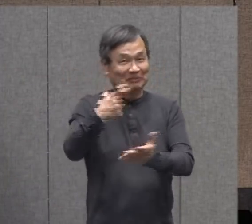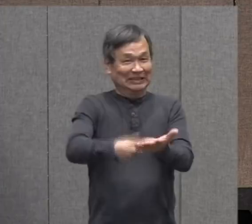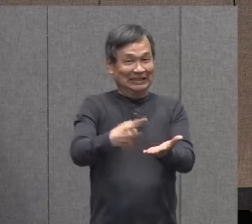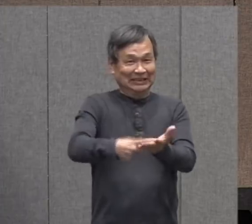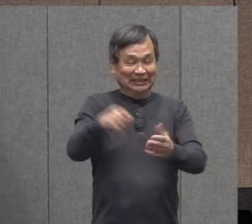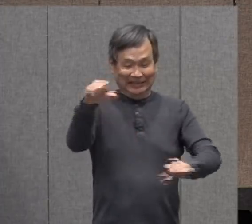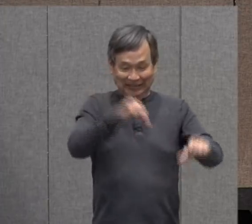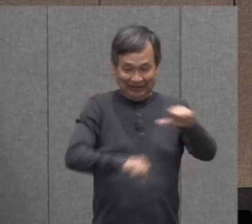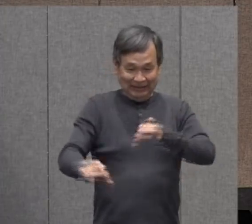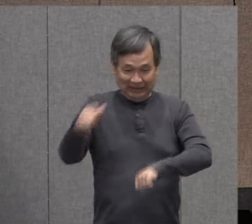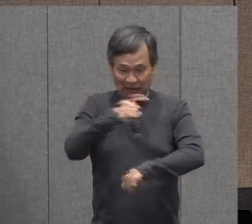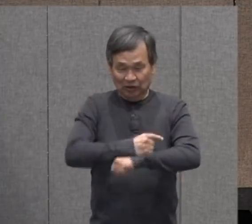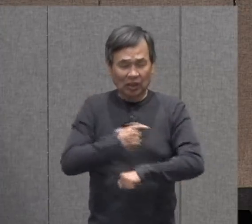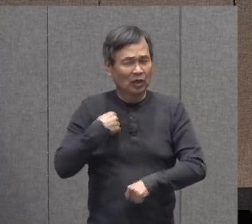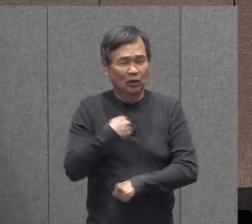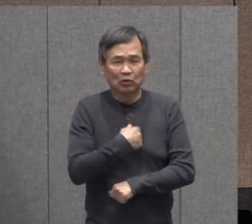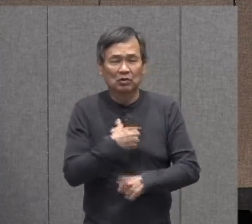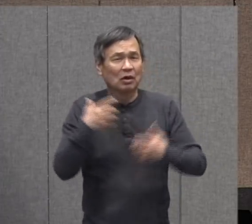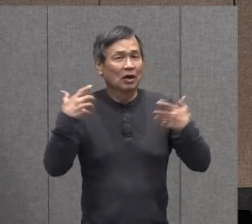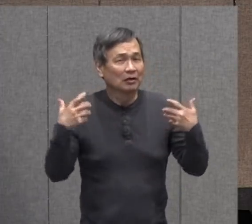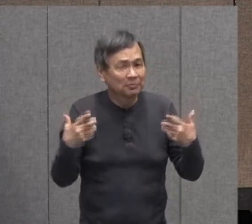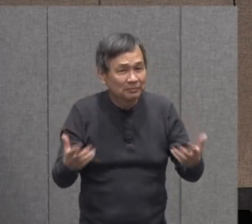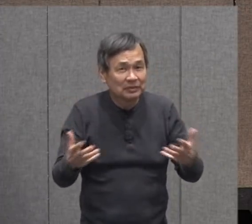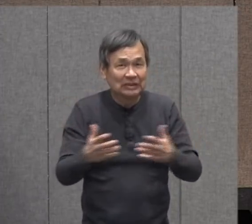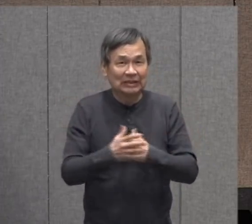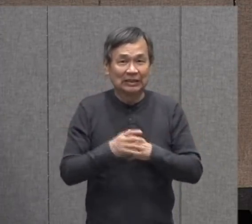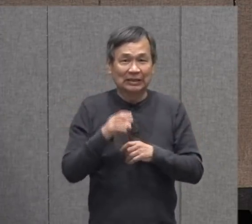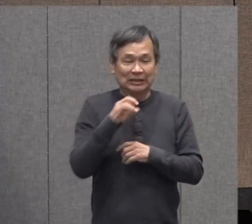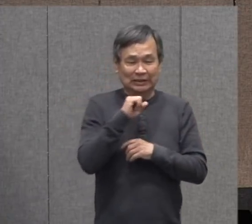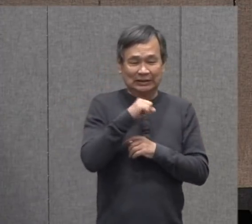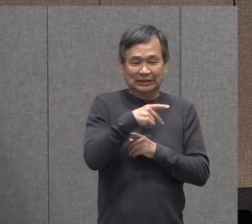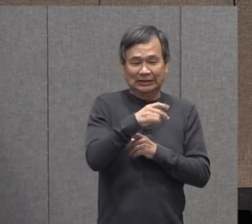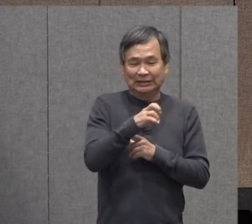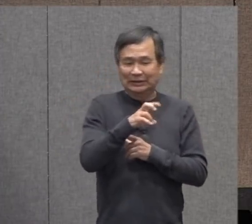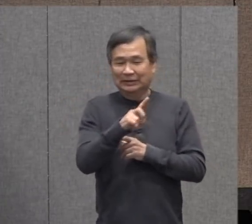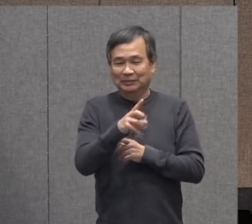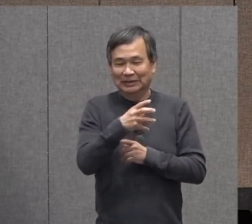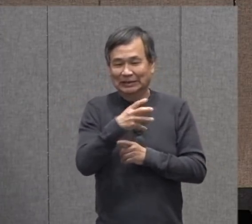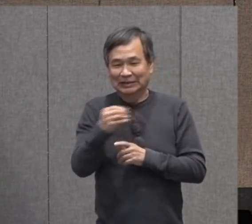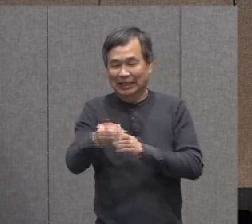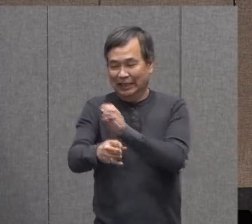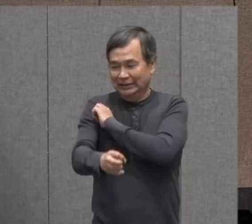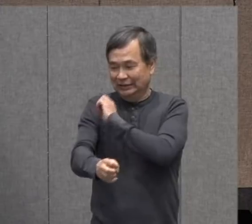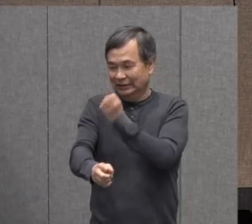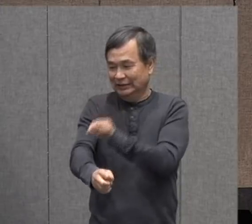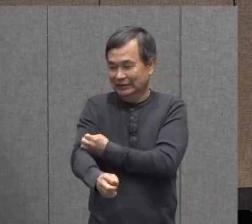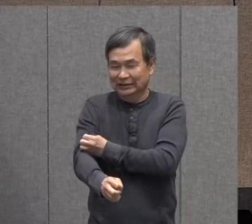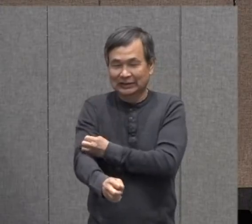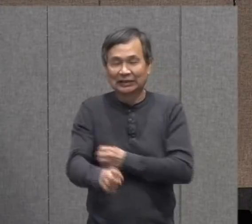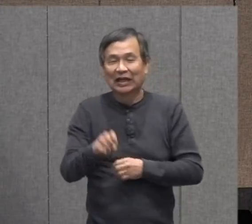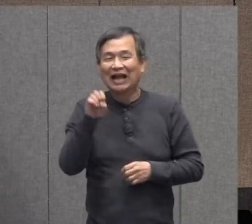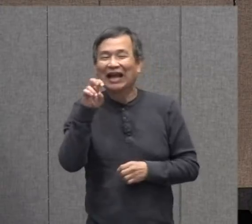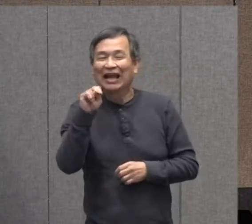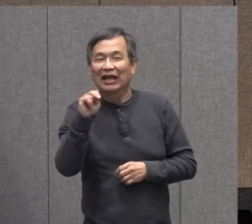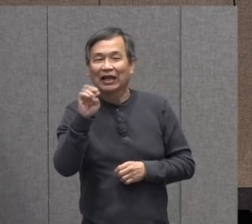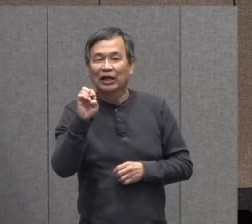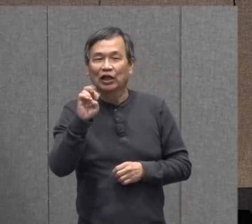Our focus today is going to be on speed and energy. And before we get started, let's do a quick review